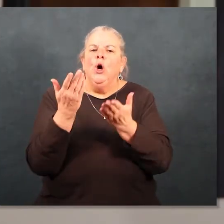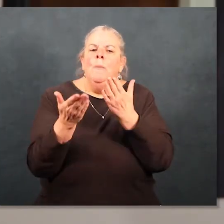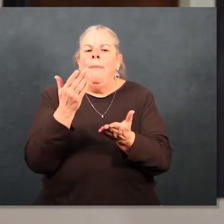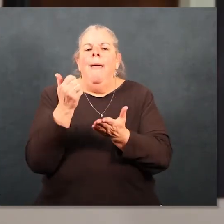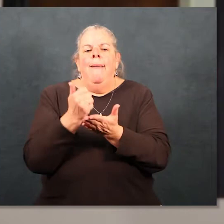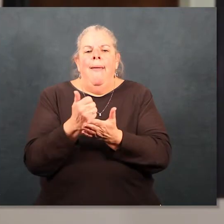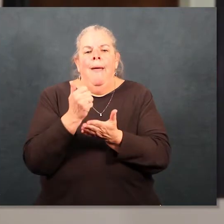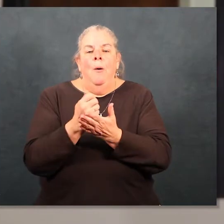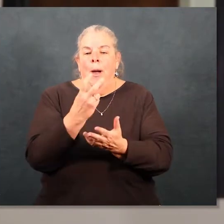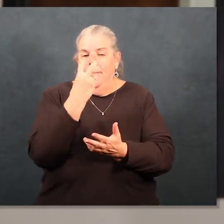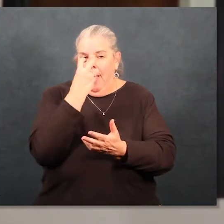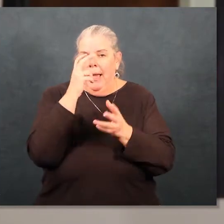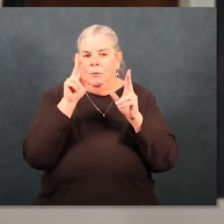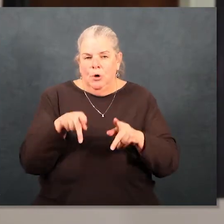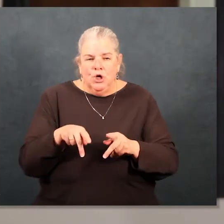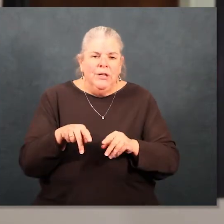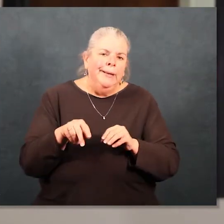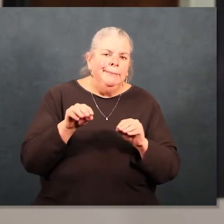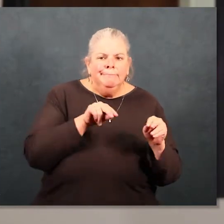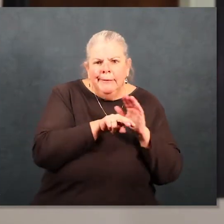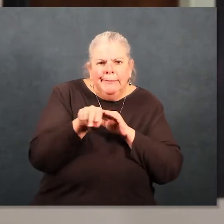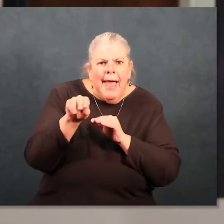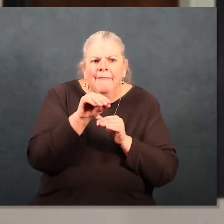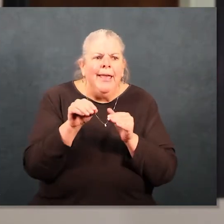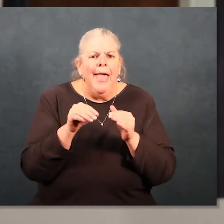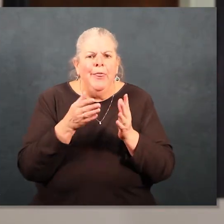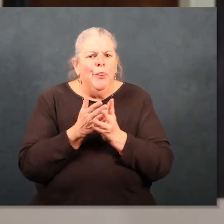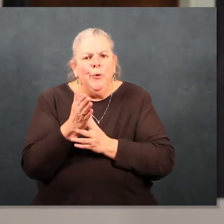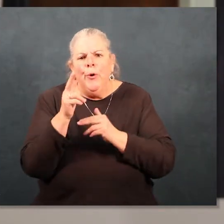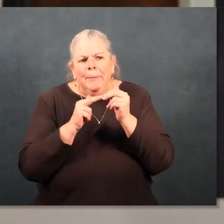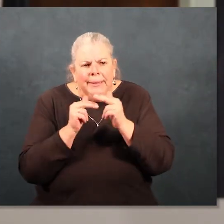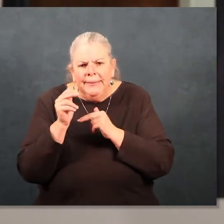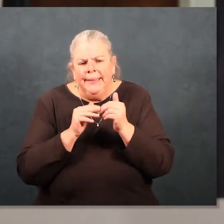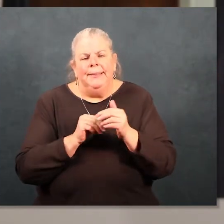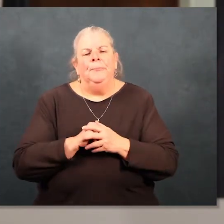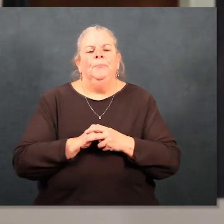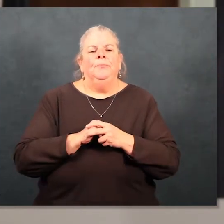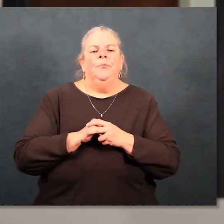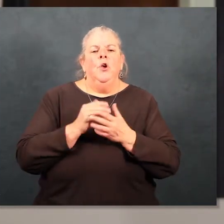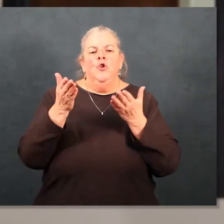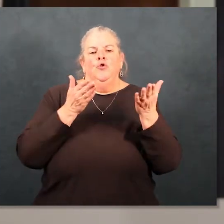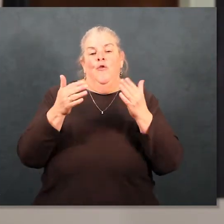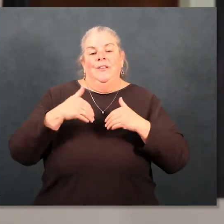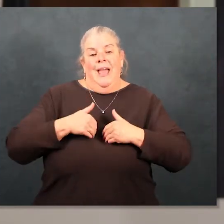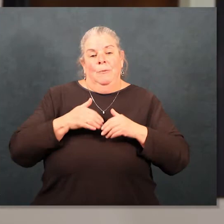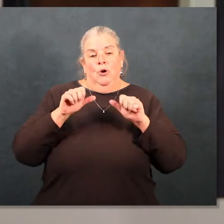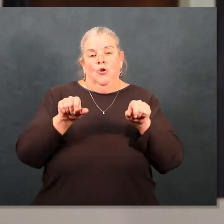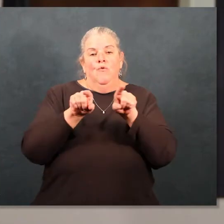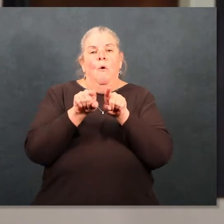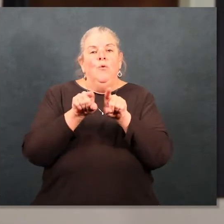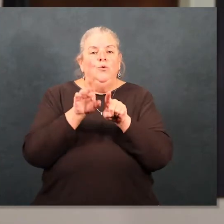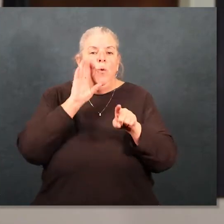a blind person navigate through a building. Service animals could also be,